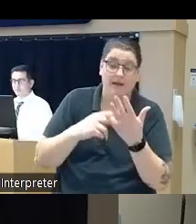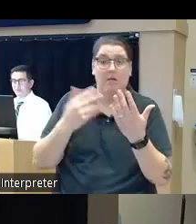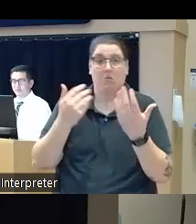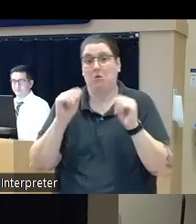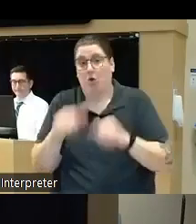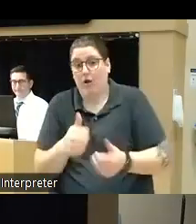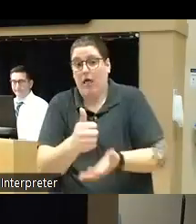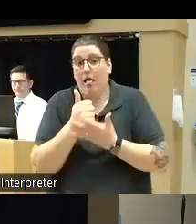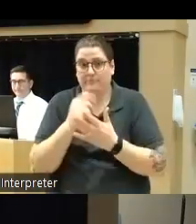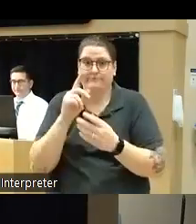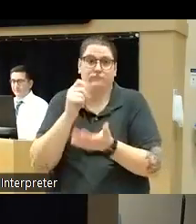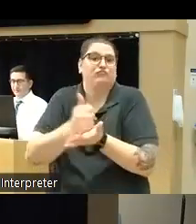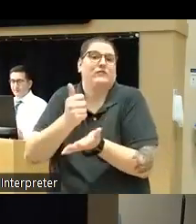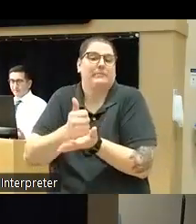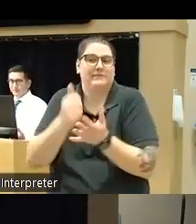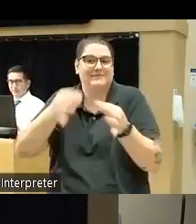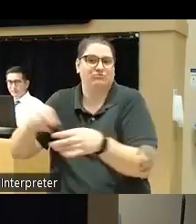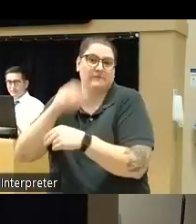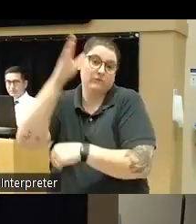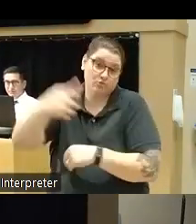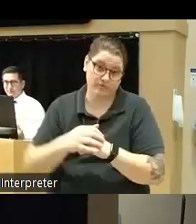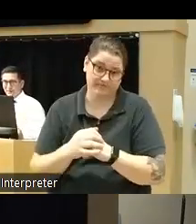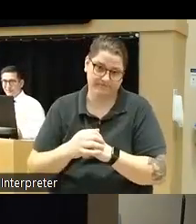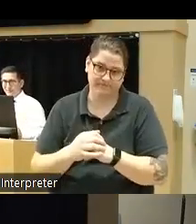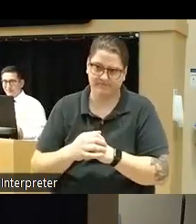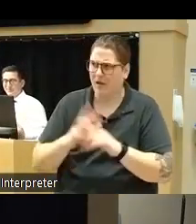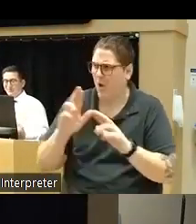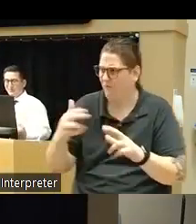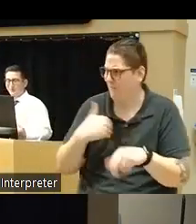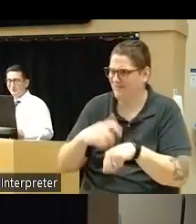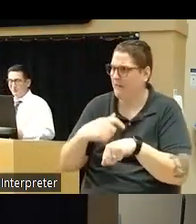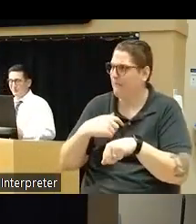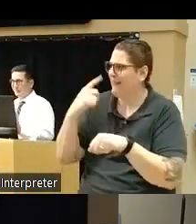in the future all right so hopefully we're doing good on time I think it might be a little short so